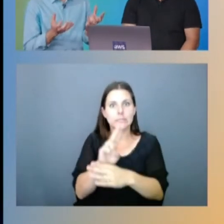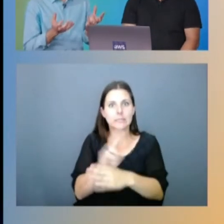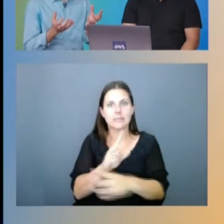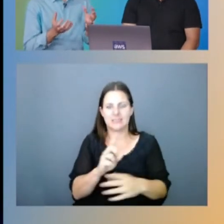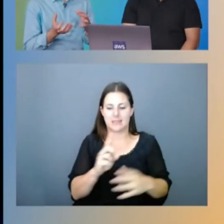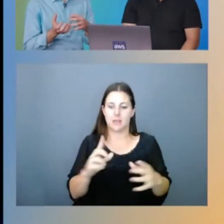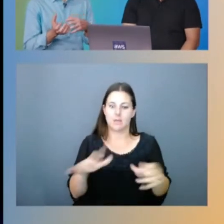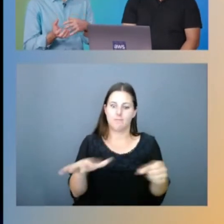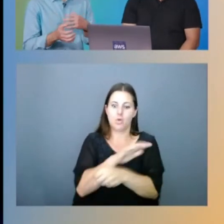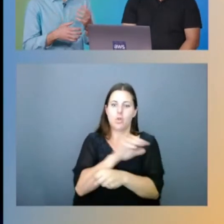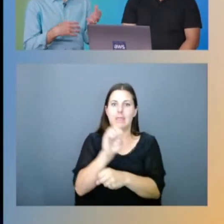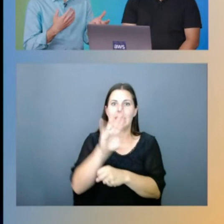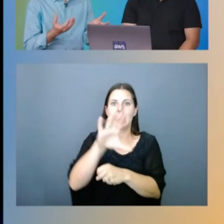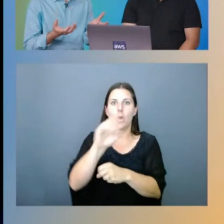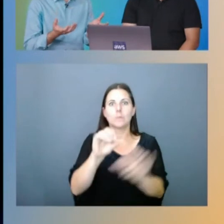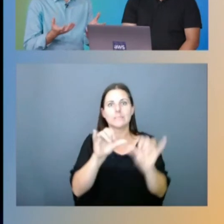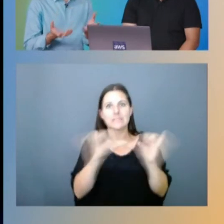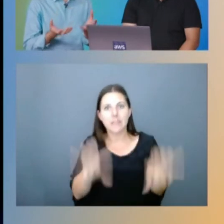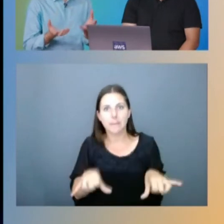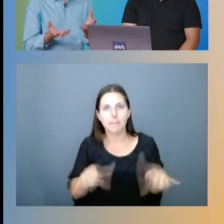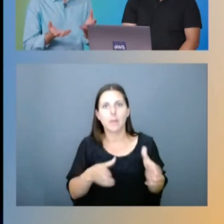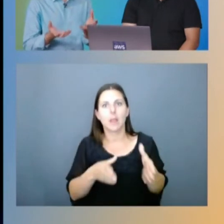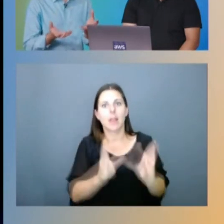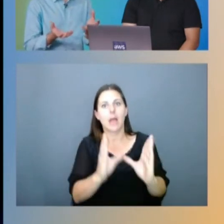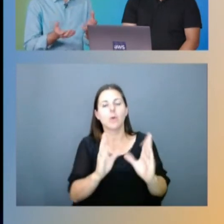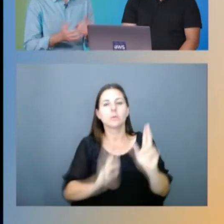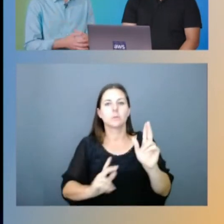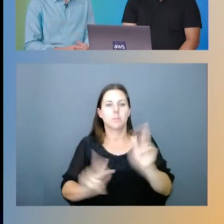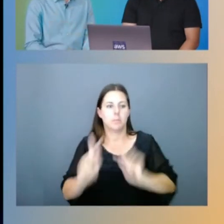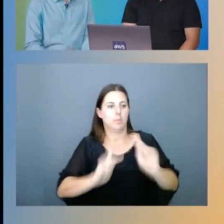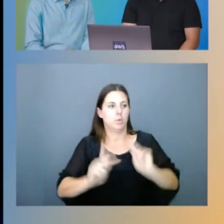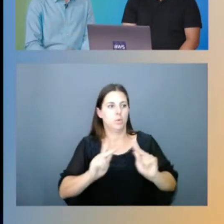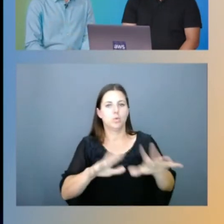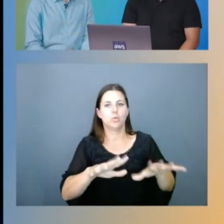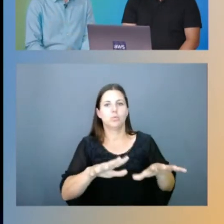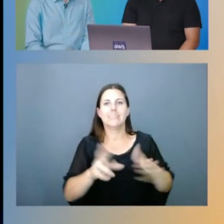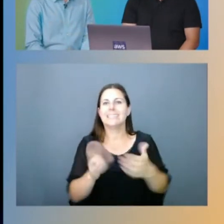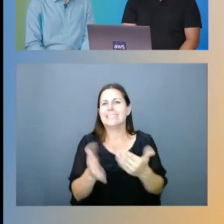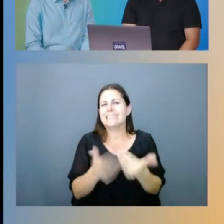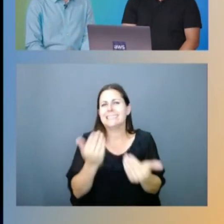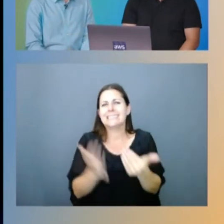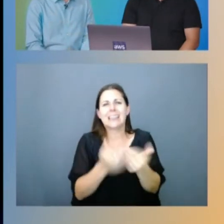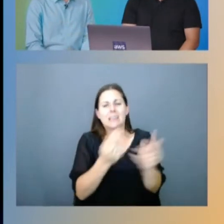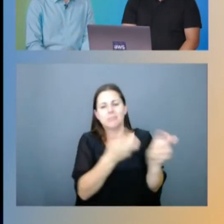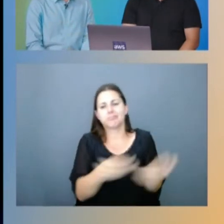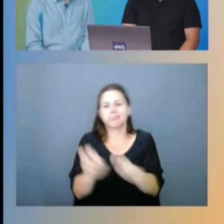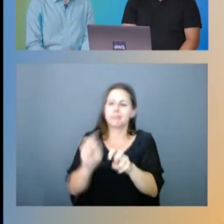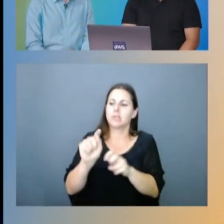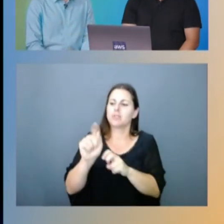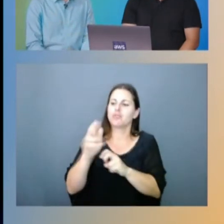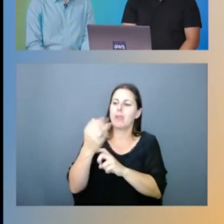that allows someone to easily adopt the Trainium and Inferentia instances.